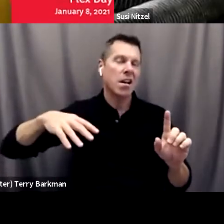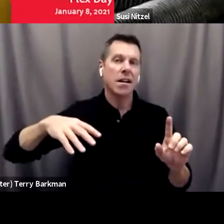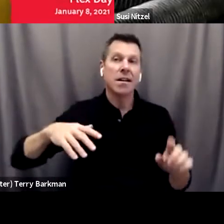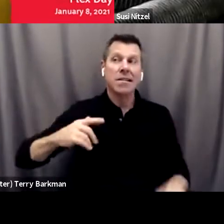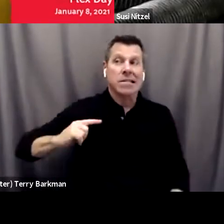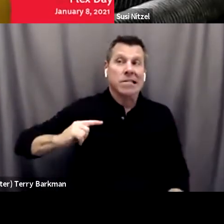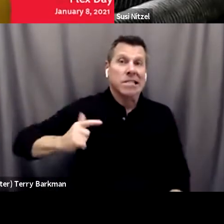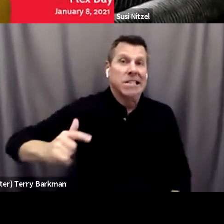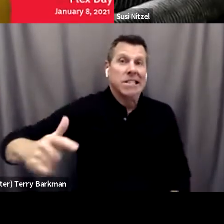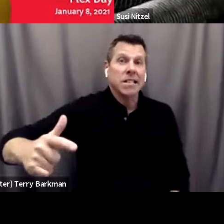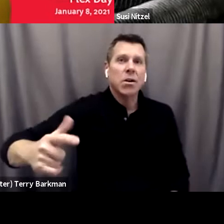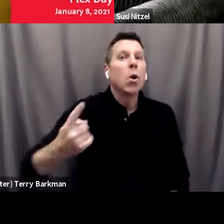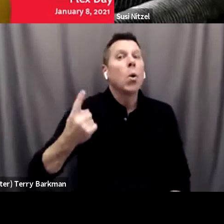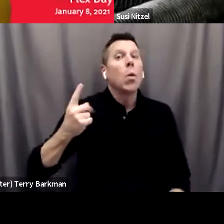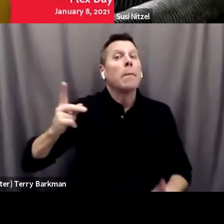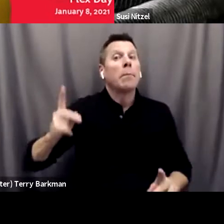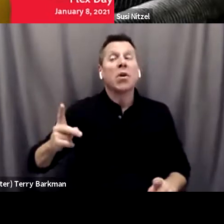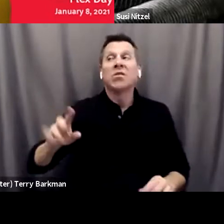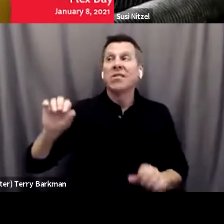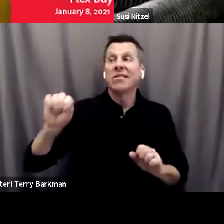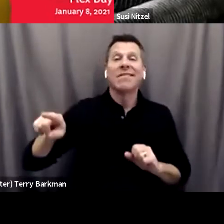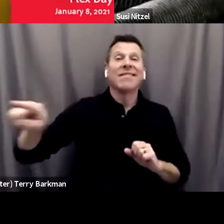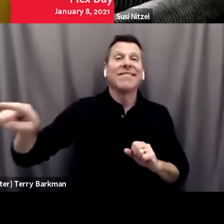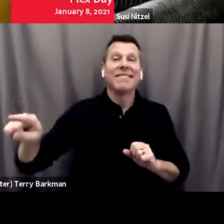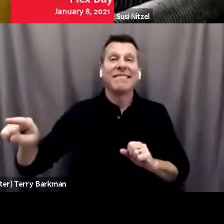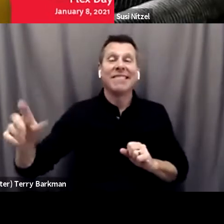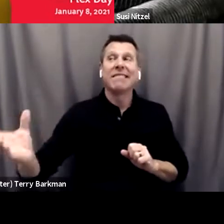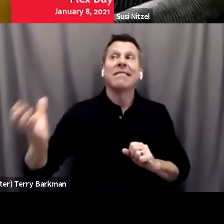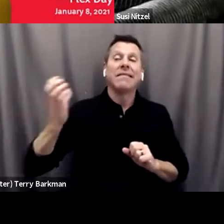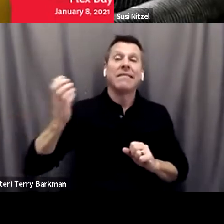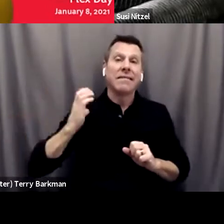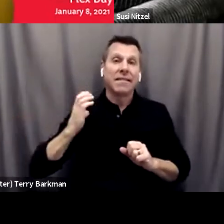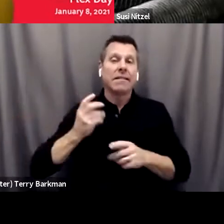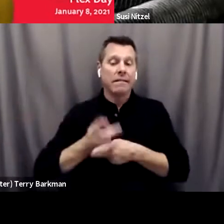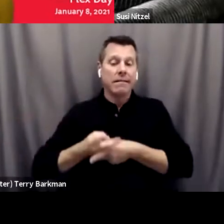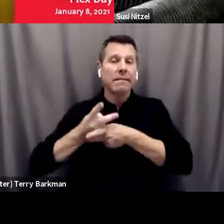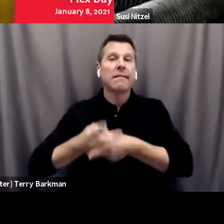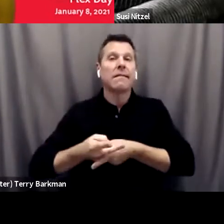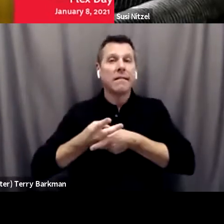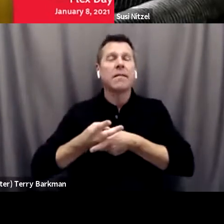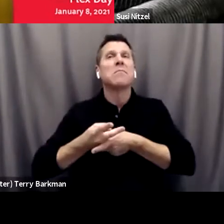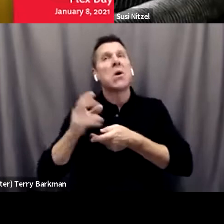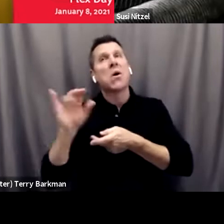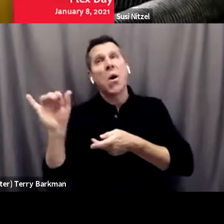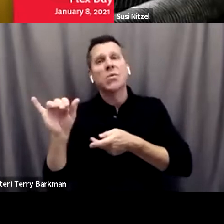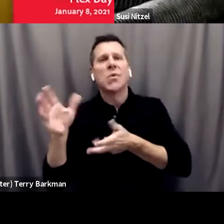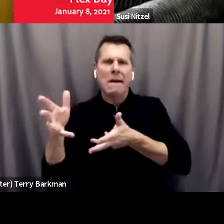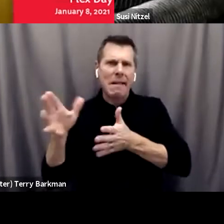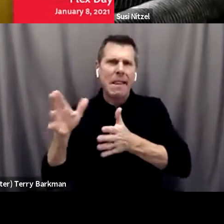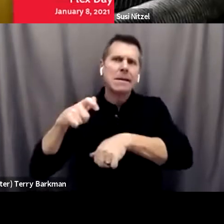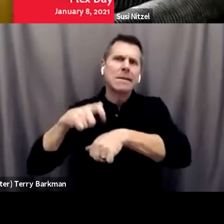know, one person could be designated to handle some of these things, but also be be given the time and space and compensation to